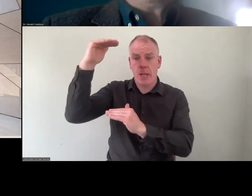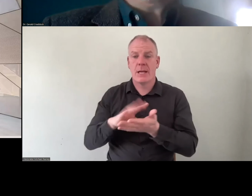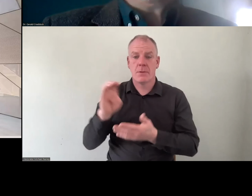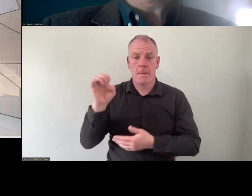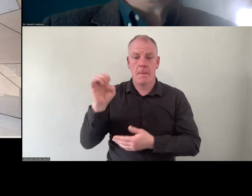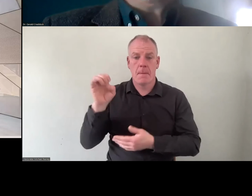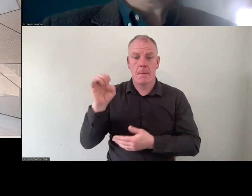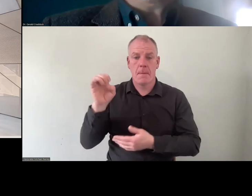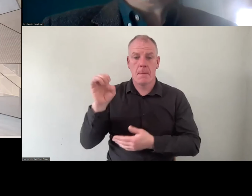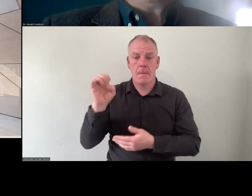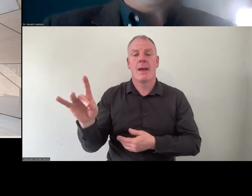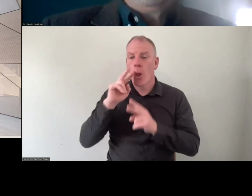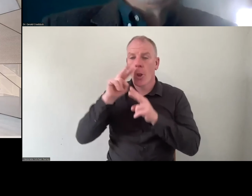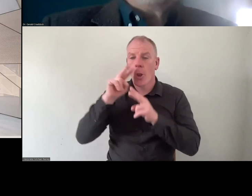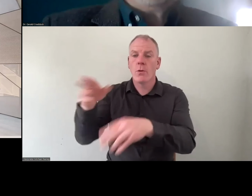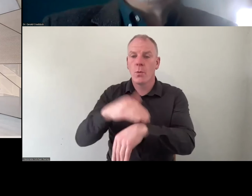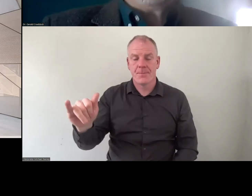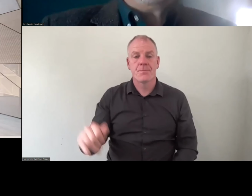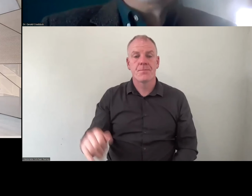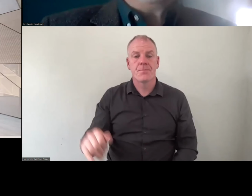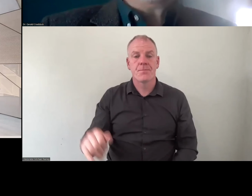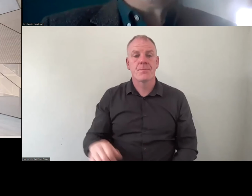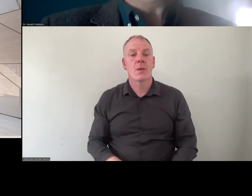So, first off, the view gives you...